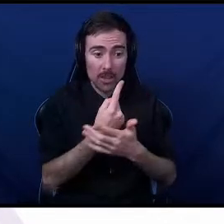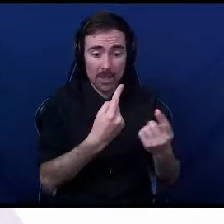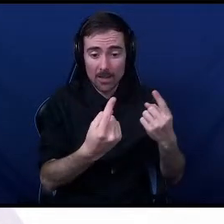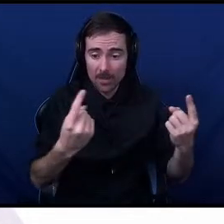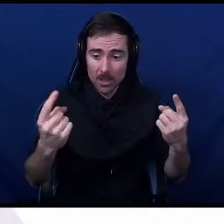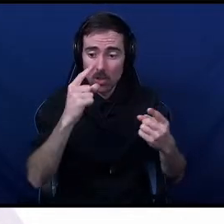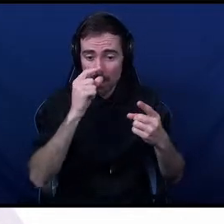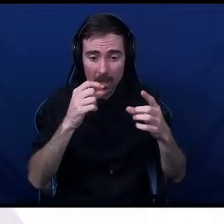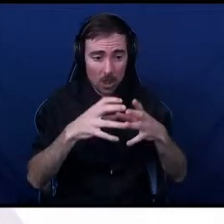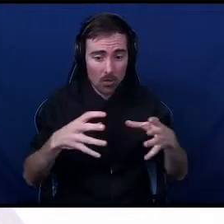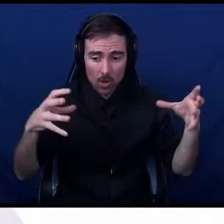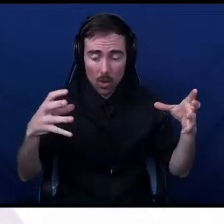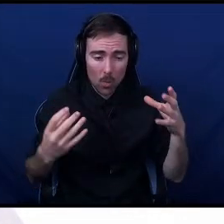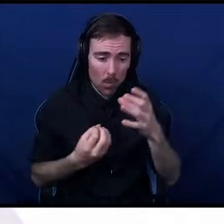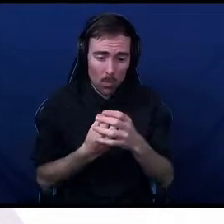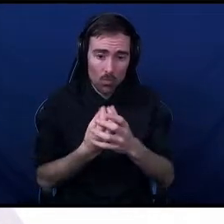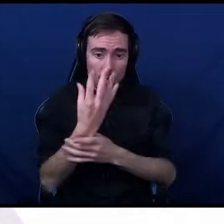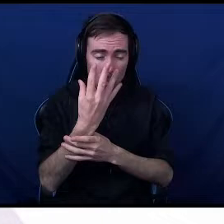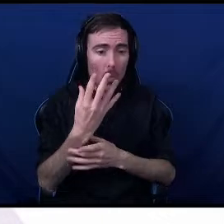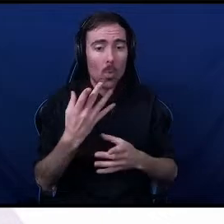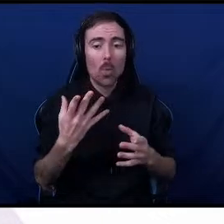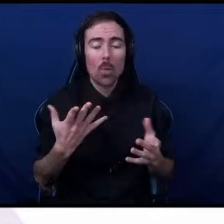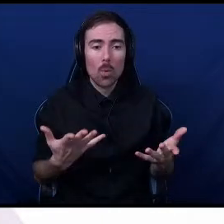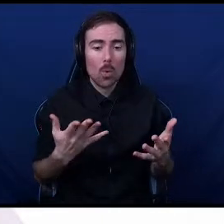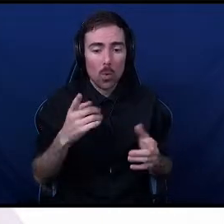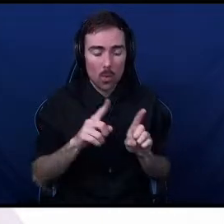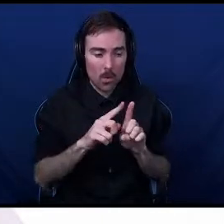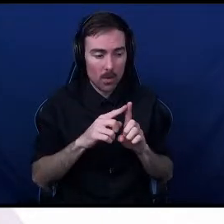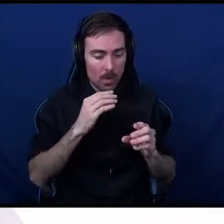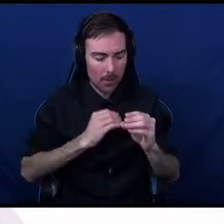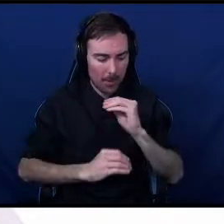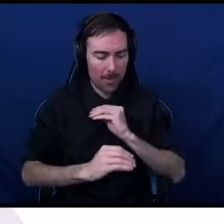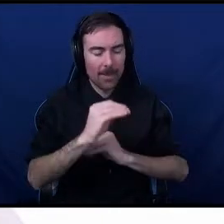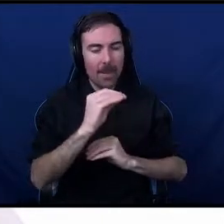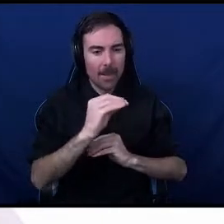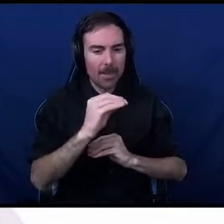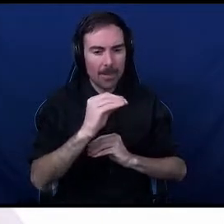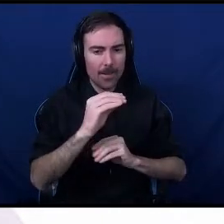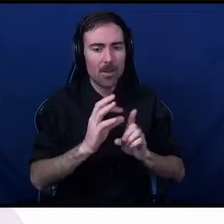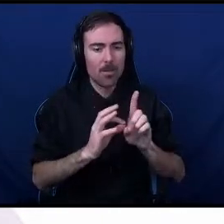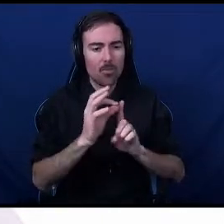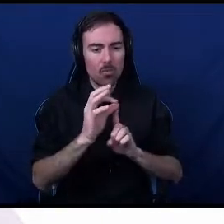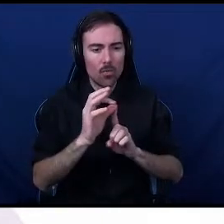muscle, but also to bring unique and diverse voices to the centre